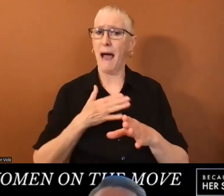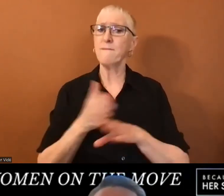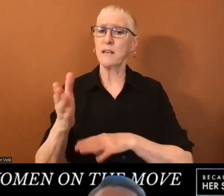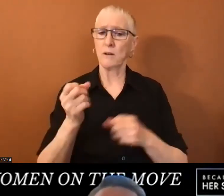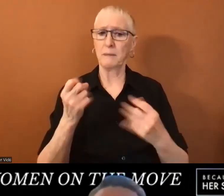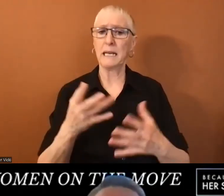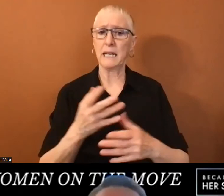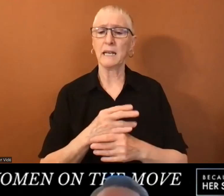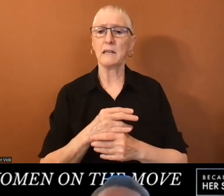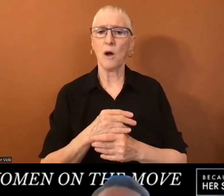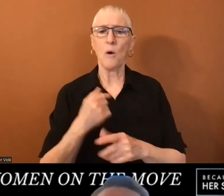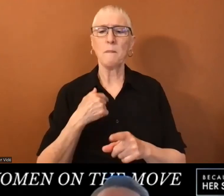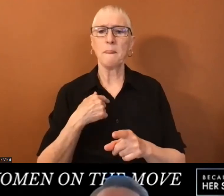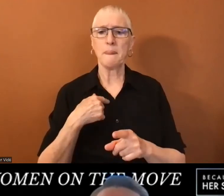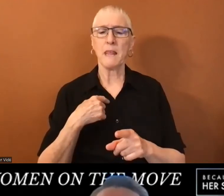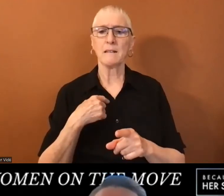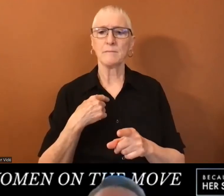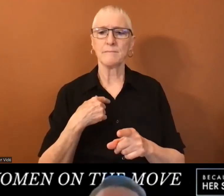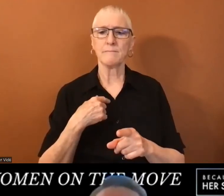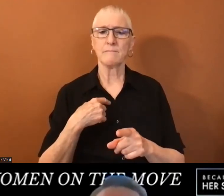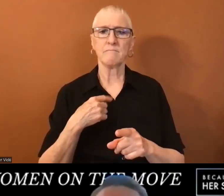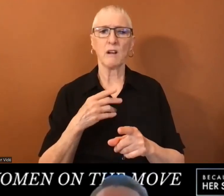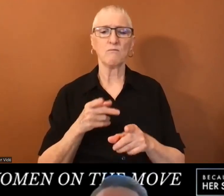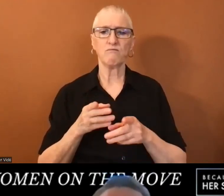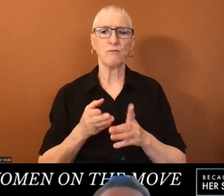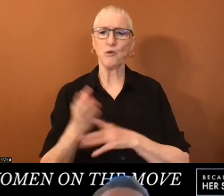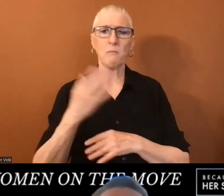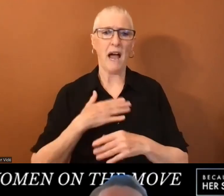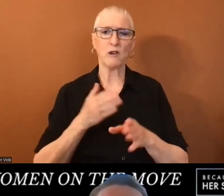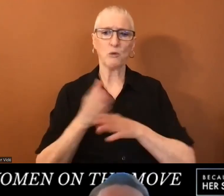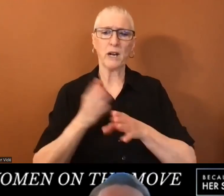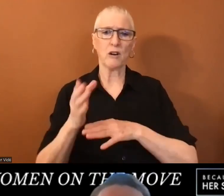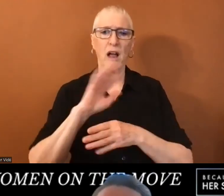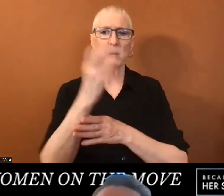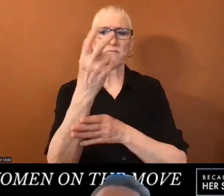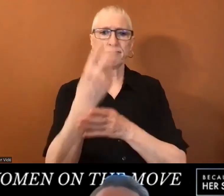um I just, you know, I throughout my career I've just had, you know, immersed with other women and